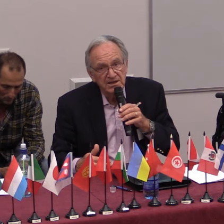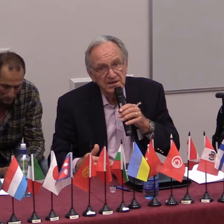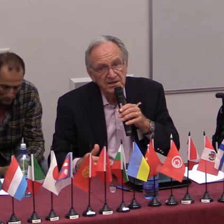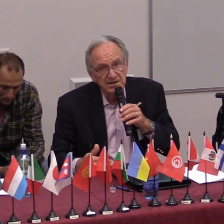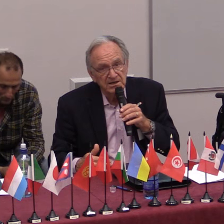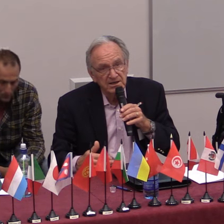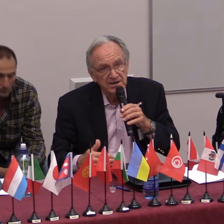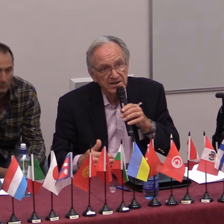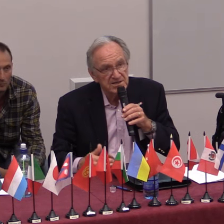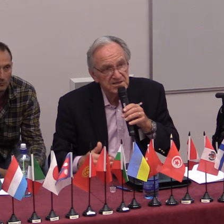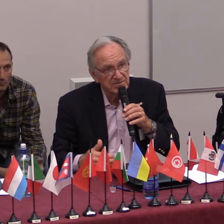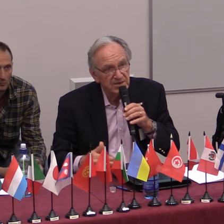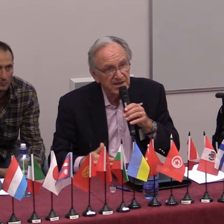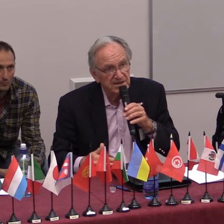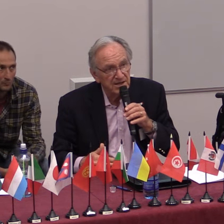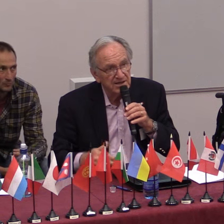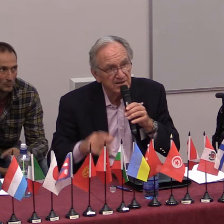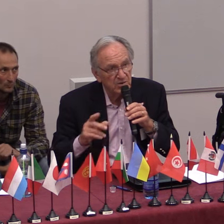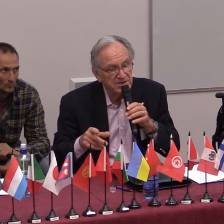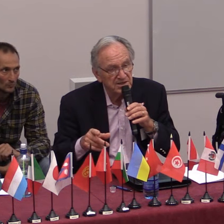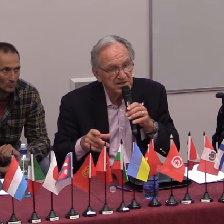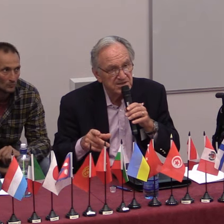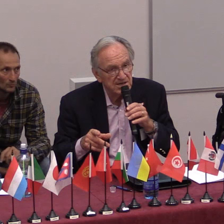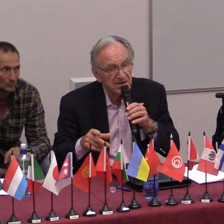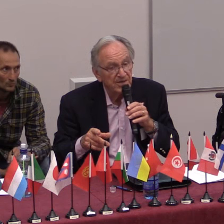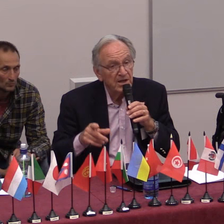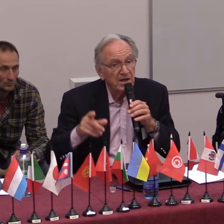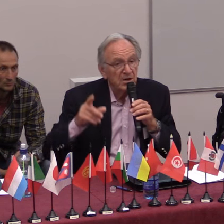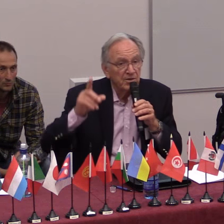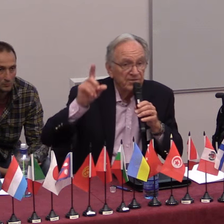in next December 8th and 9th in Washington DC.